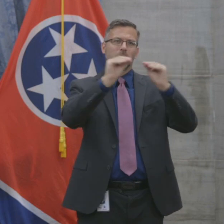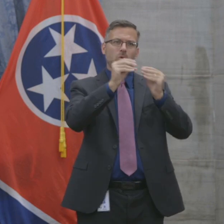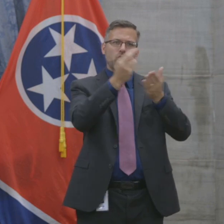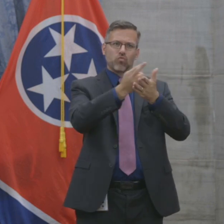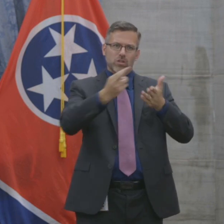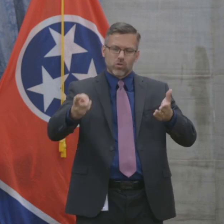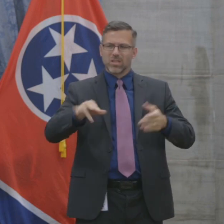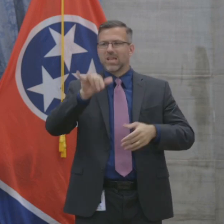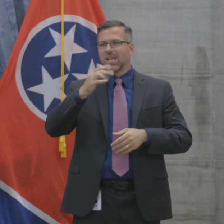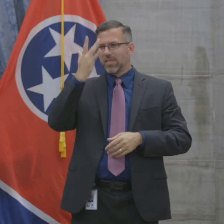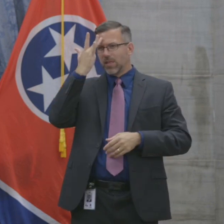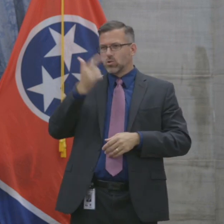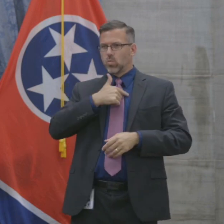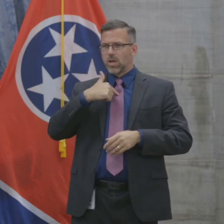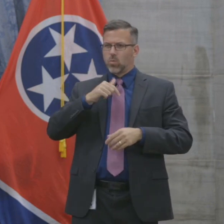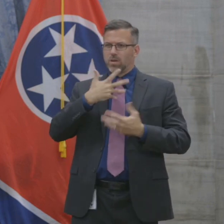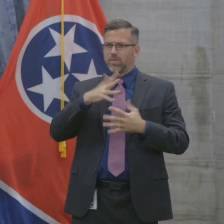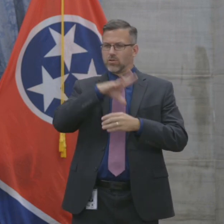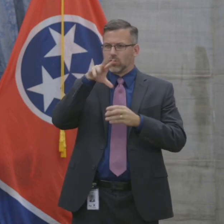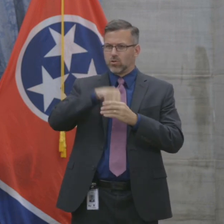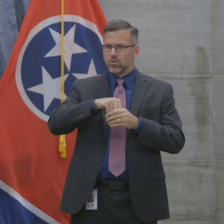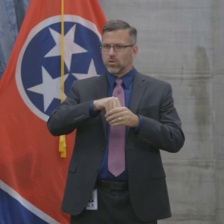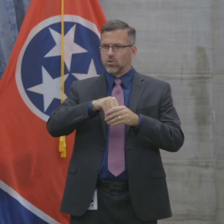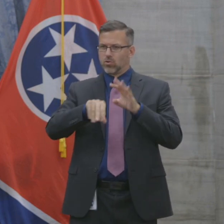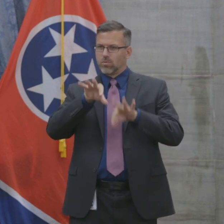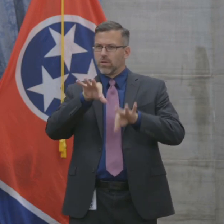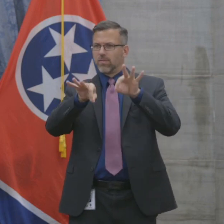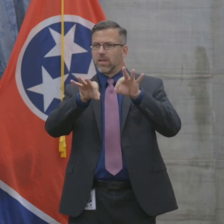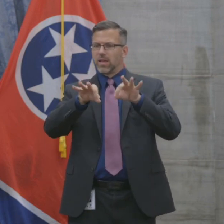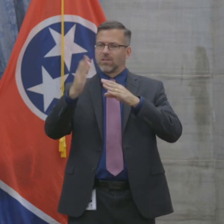making decisions for their own children. Also, the department's teacher survey